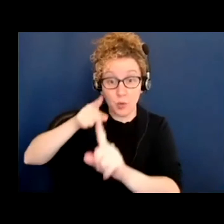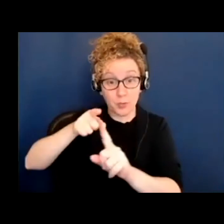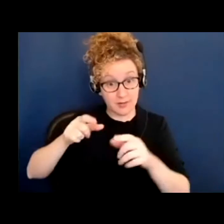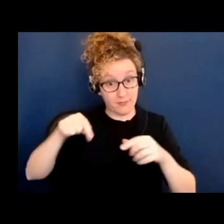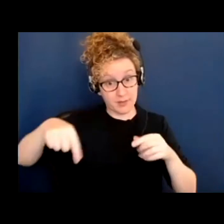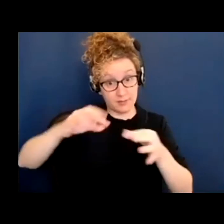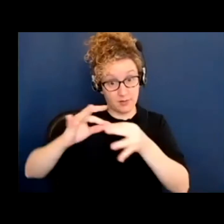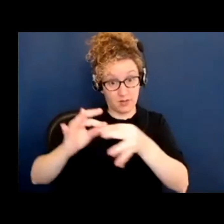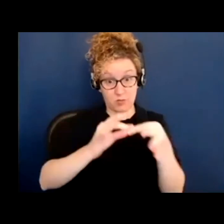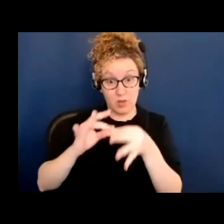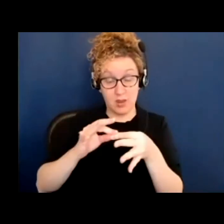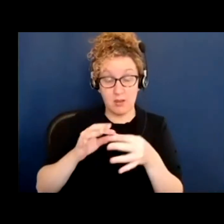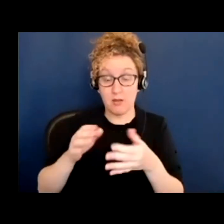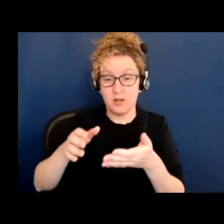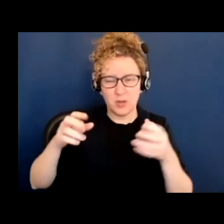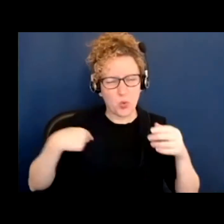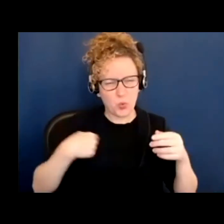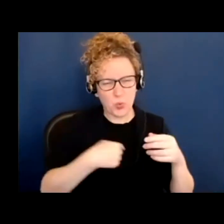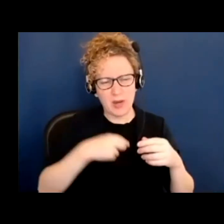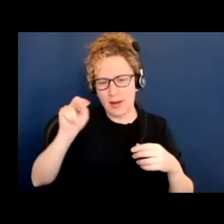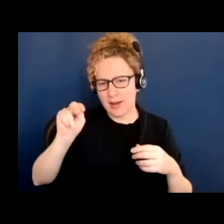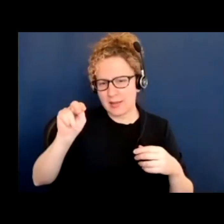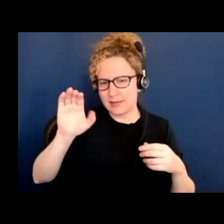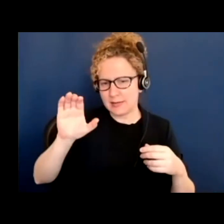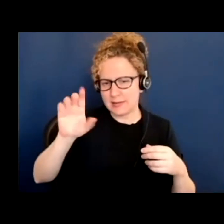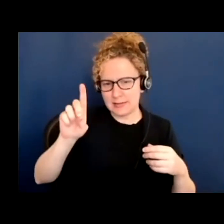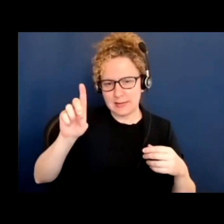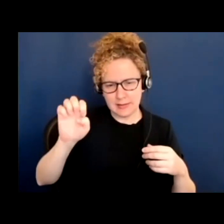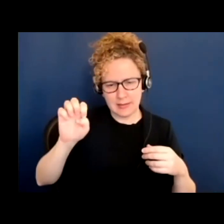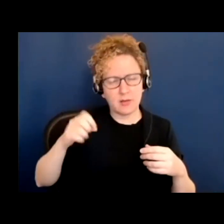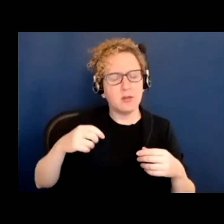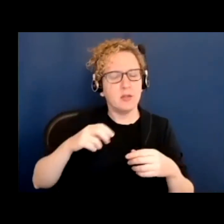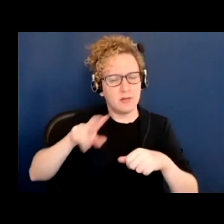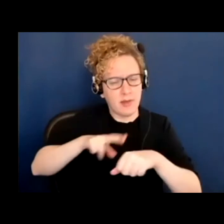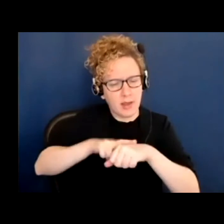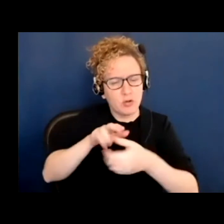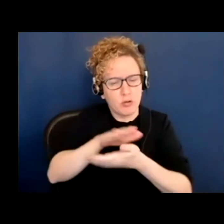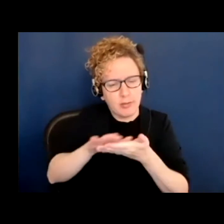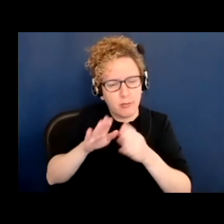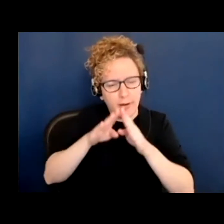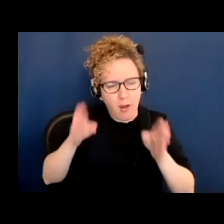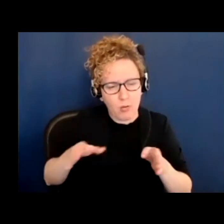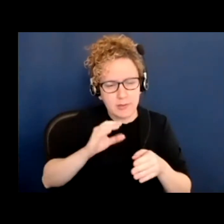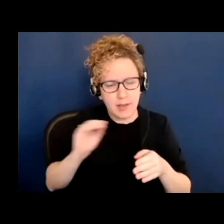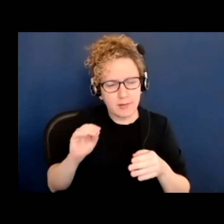on Disability and Exchange our goal is to connect the international community together